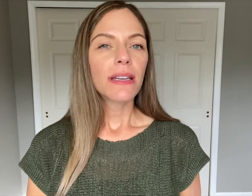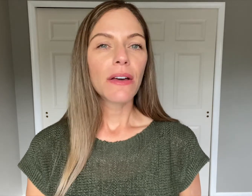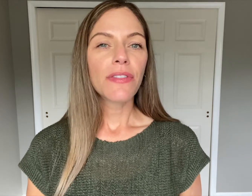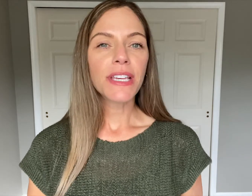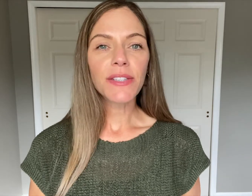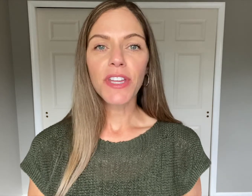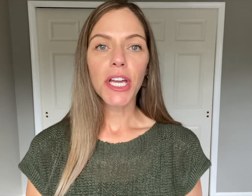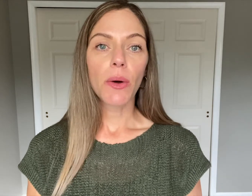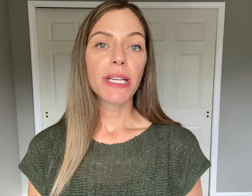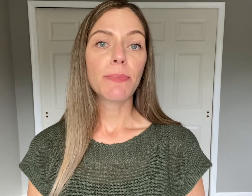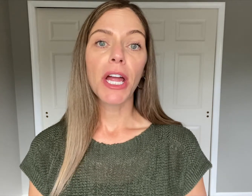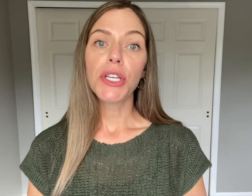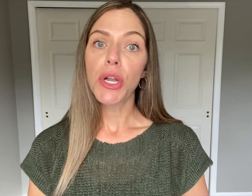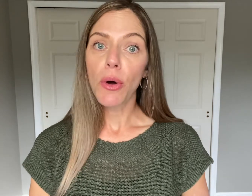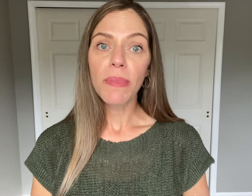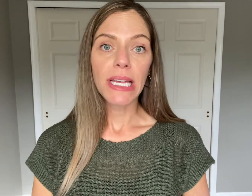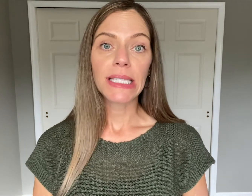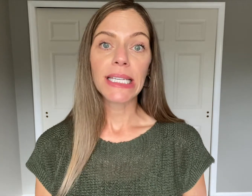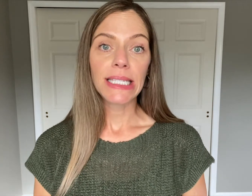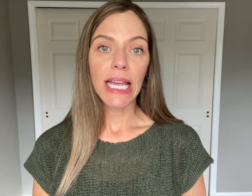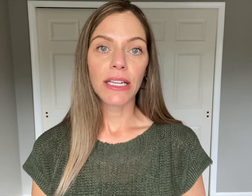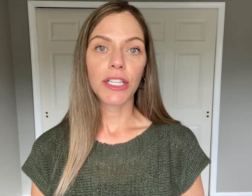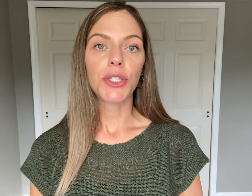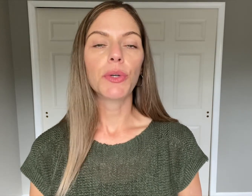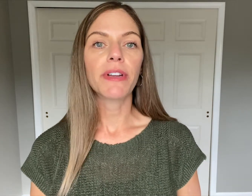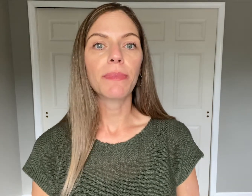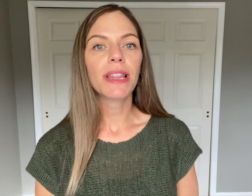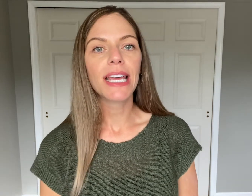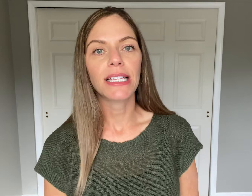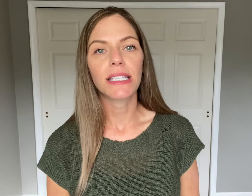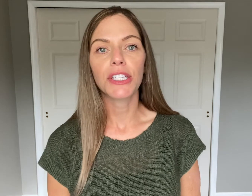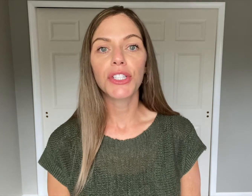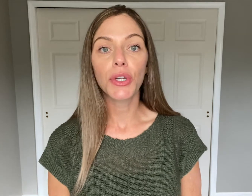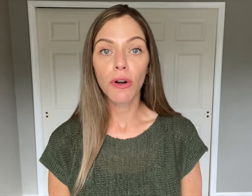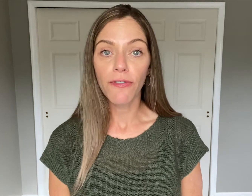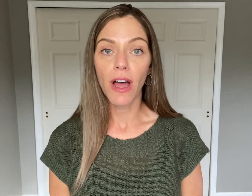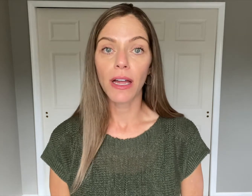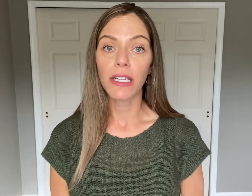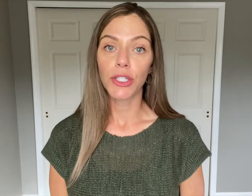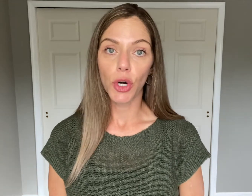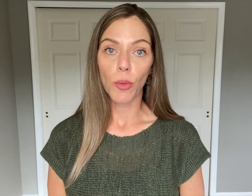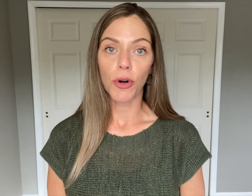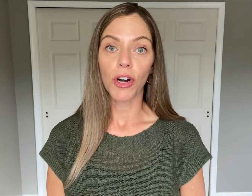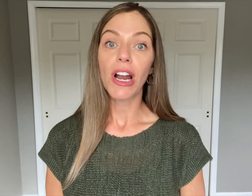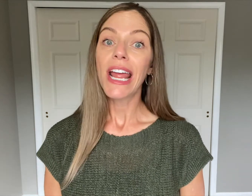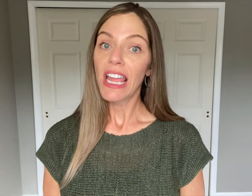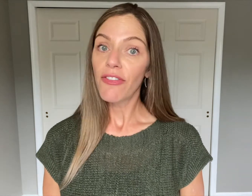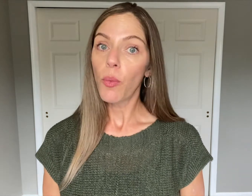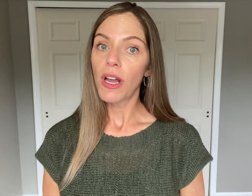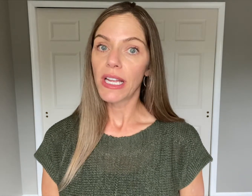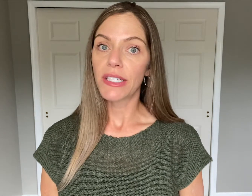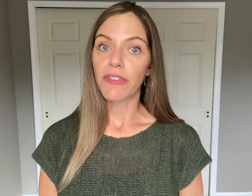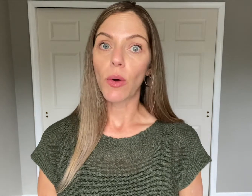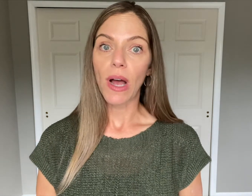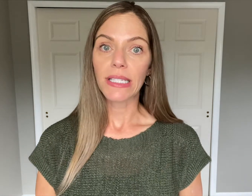Now this video is by no means intended to replace a certified interpreter if one is requested.